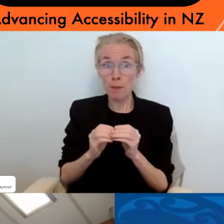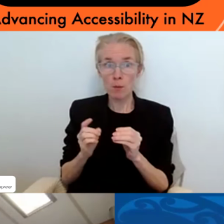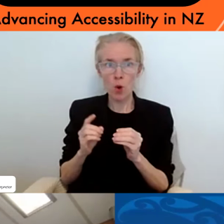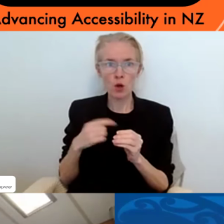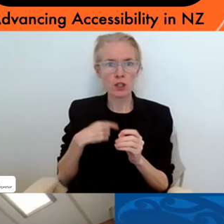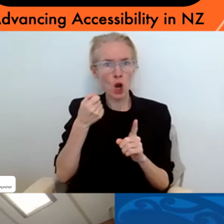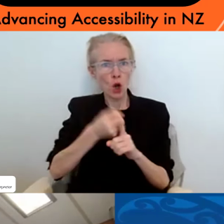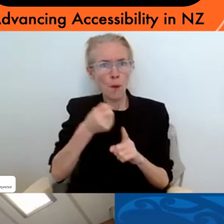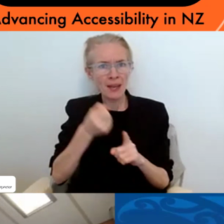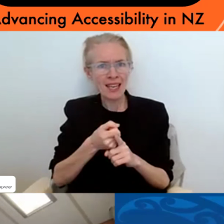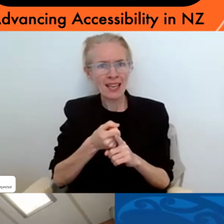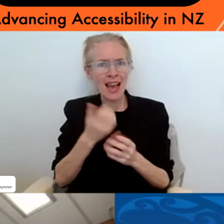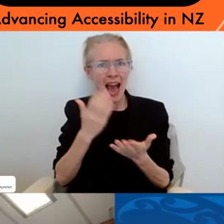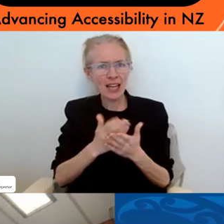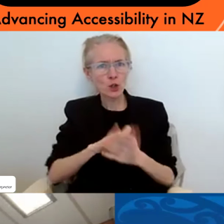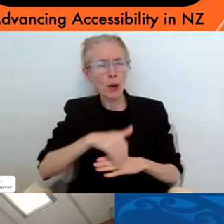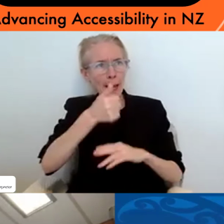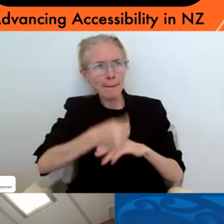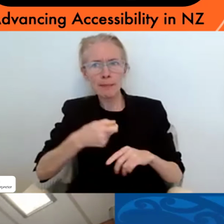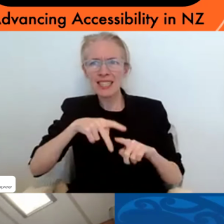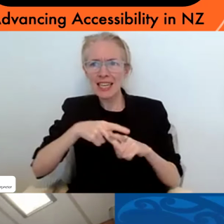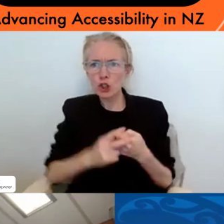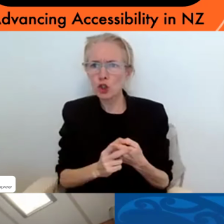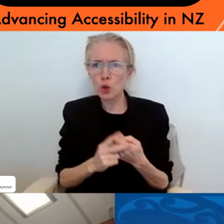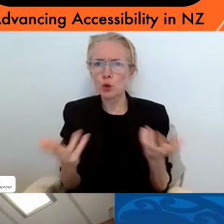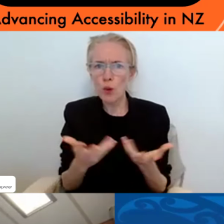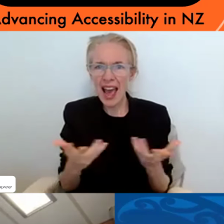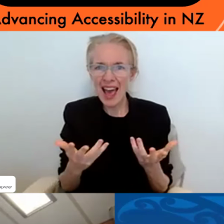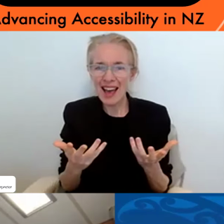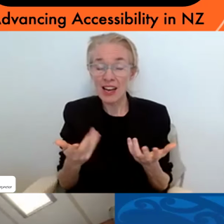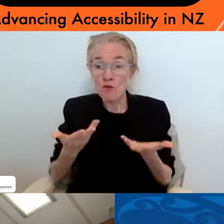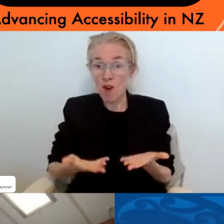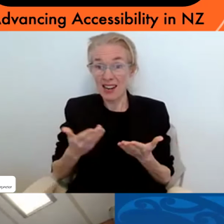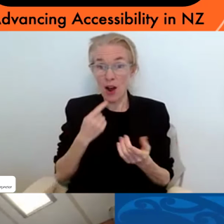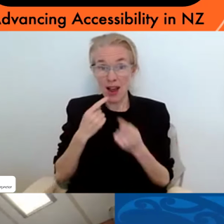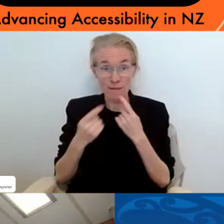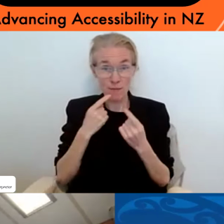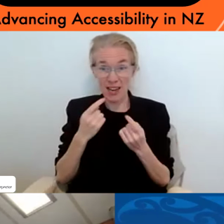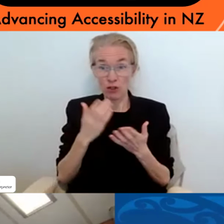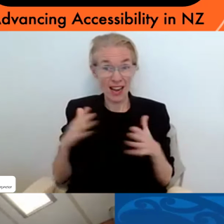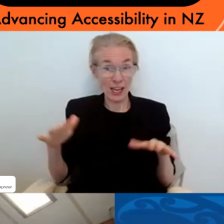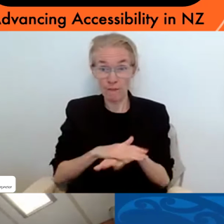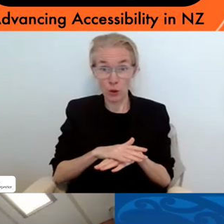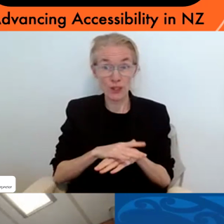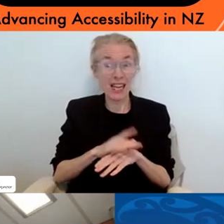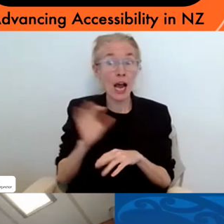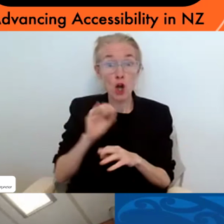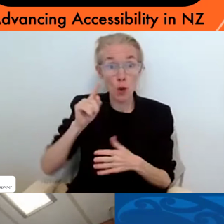implementation tools to actually make this all happen? This is what frustrates me, like the concepts of we have somehow land supply